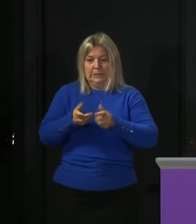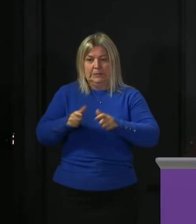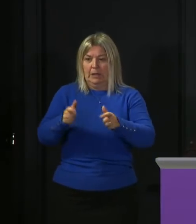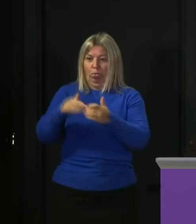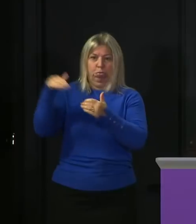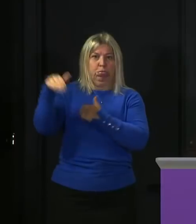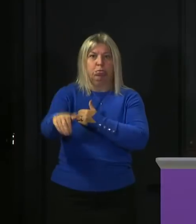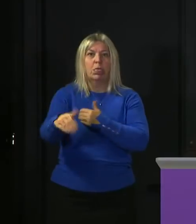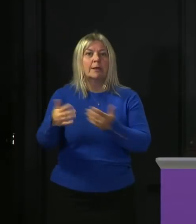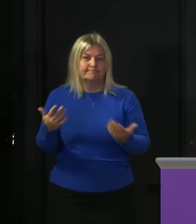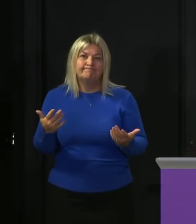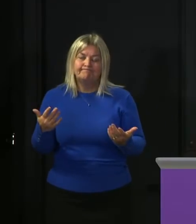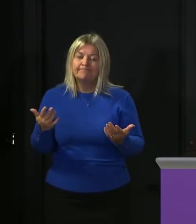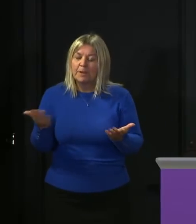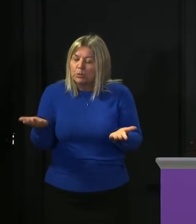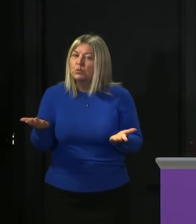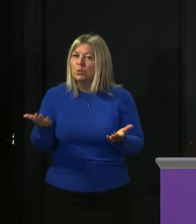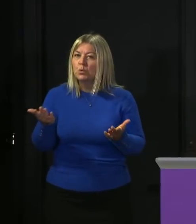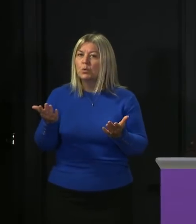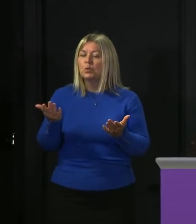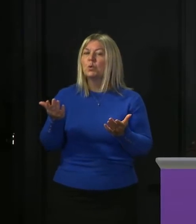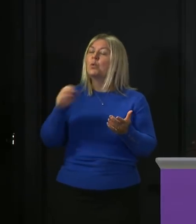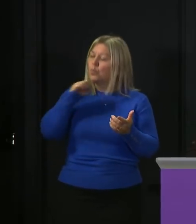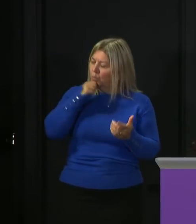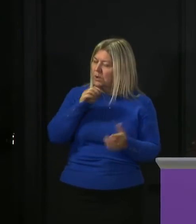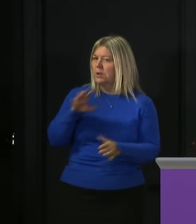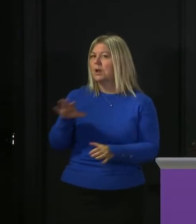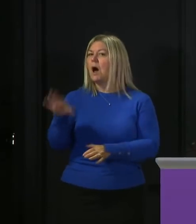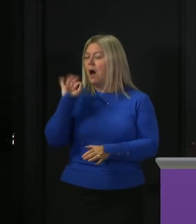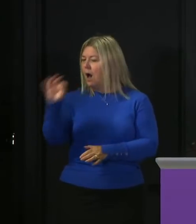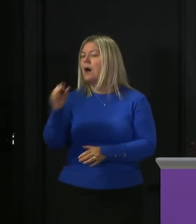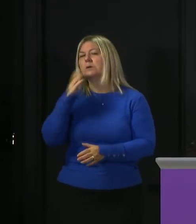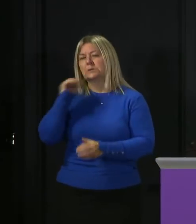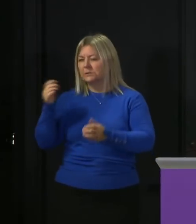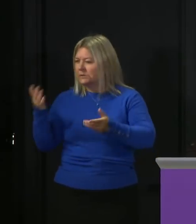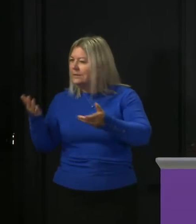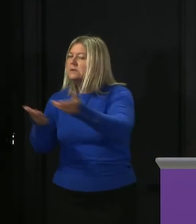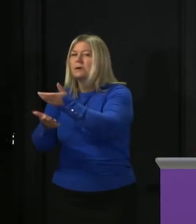will continue to seek discussions with the UK Government about how we enhance